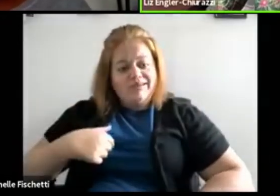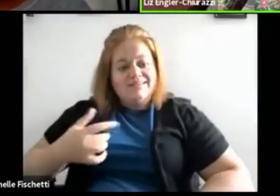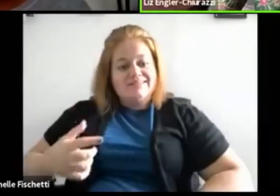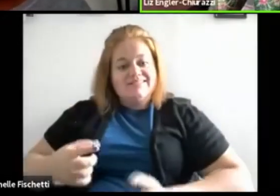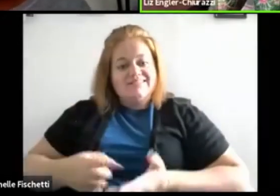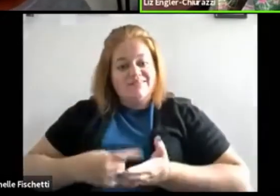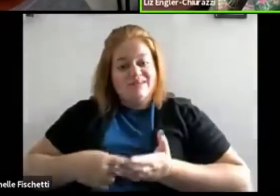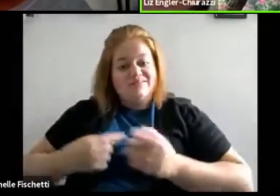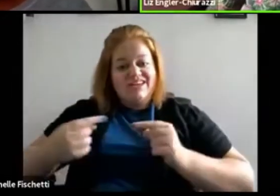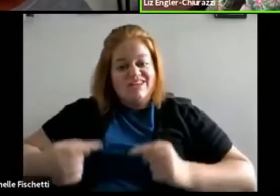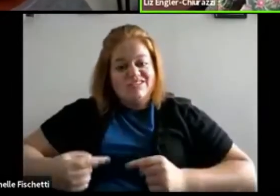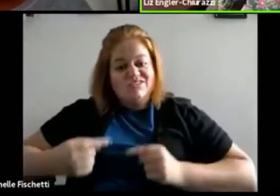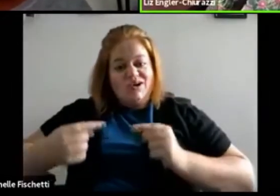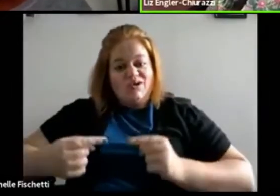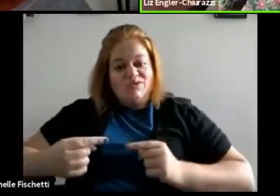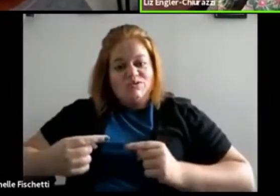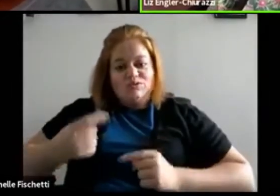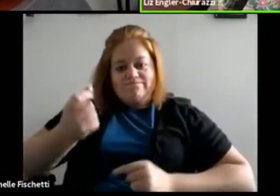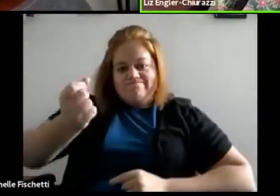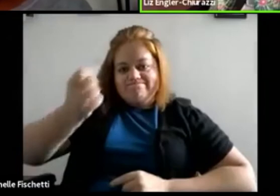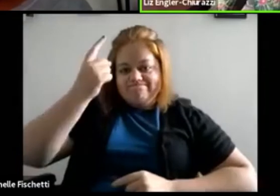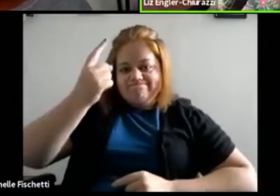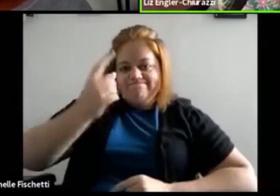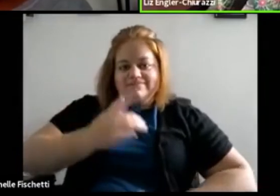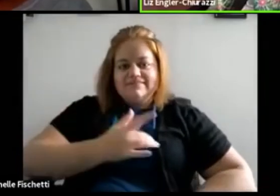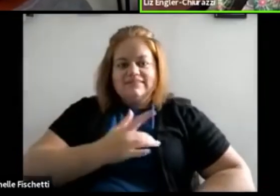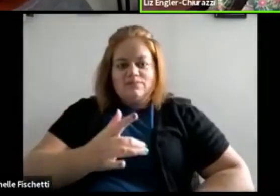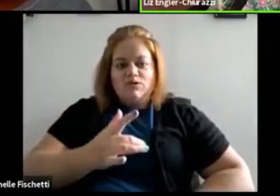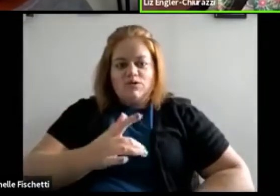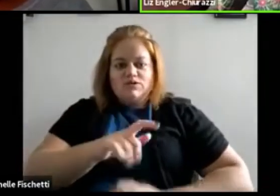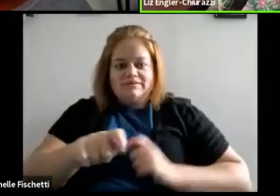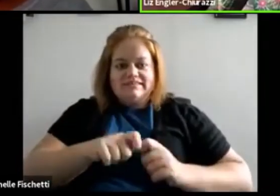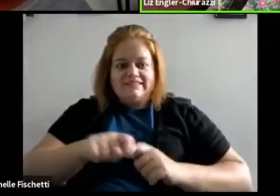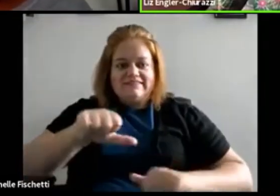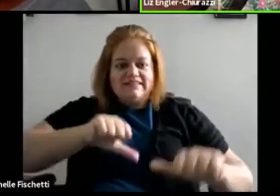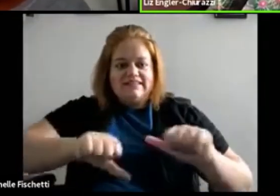be that in typical STEMtopics that I had learned at that point so chemistry I